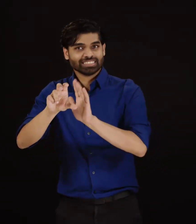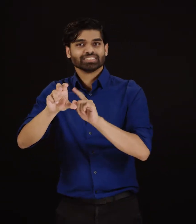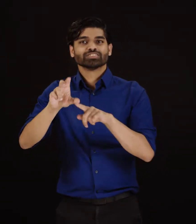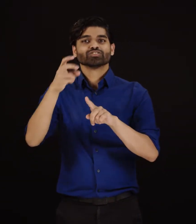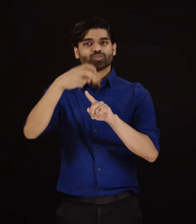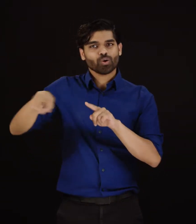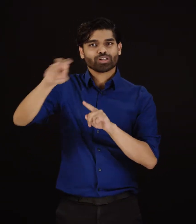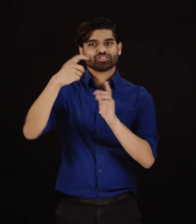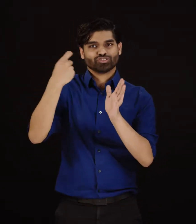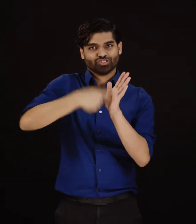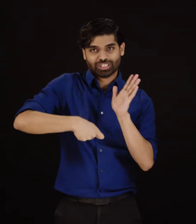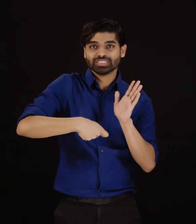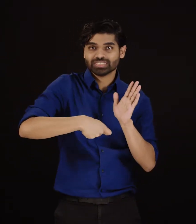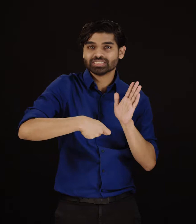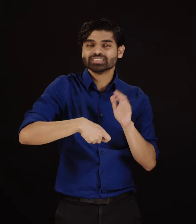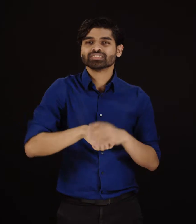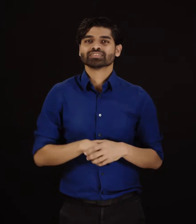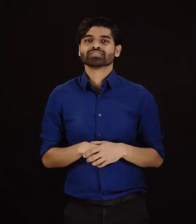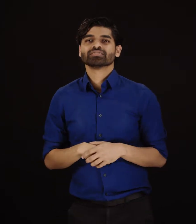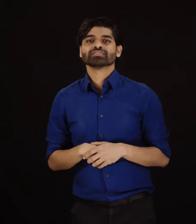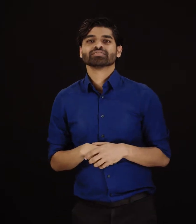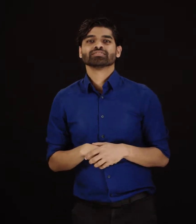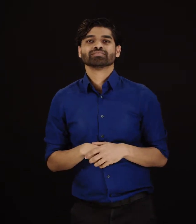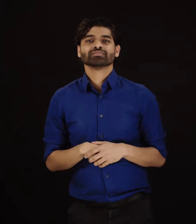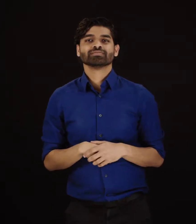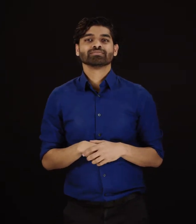consents to pay additional charges.